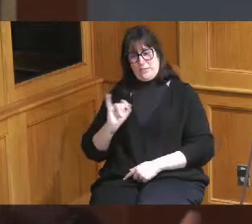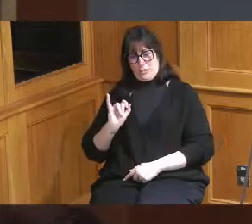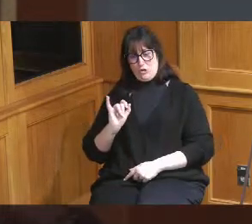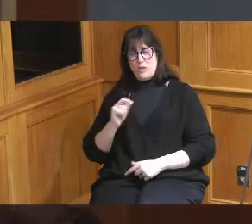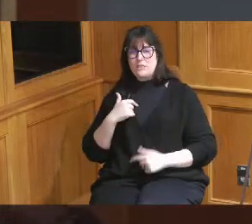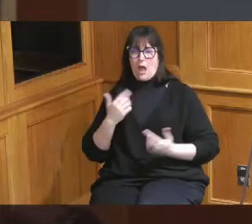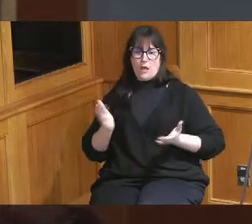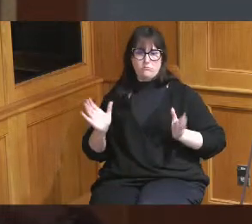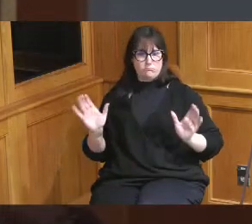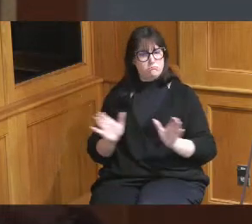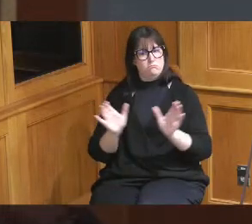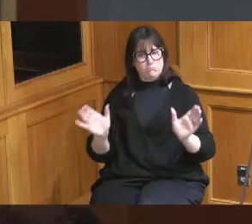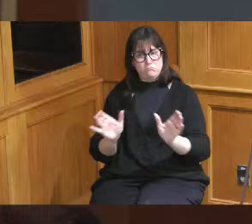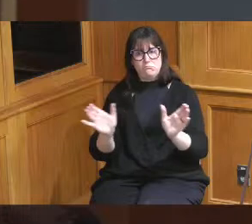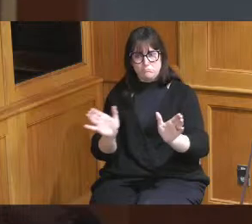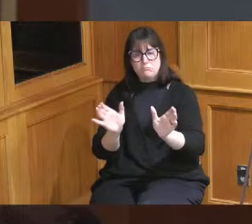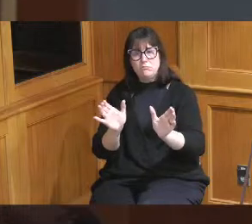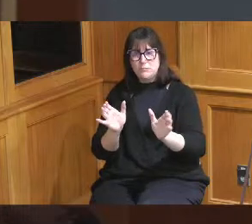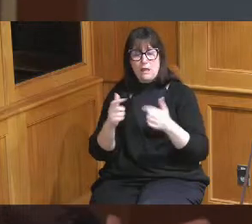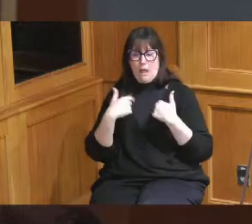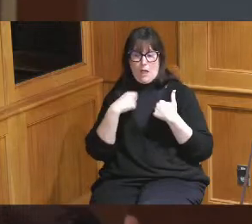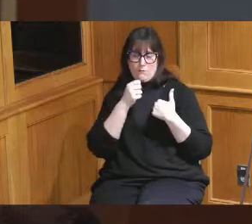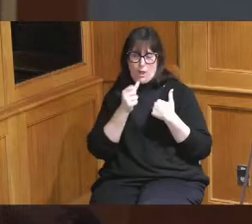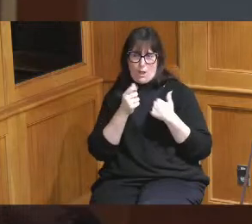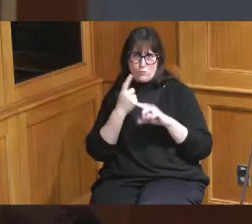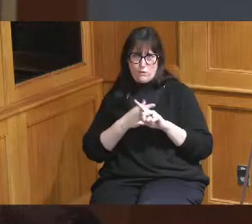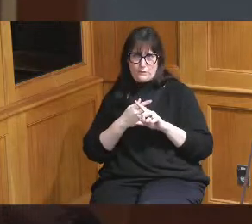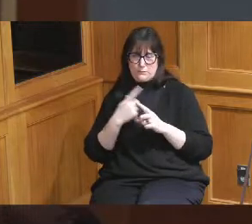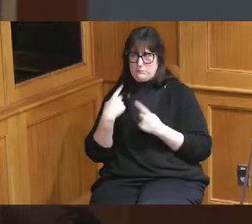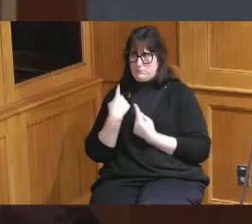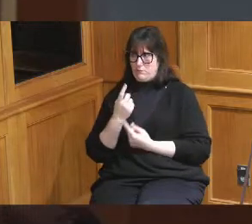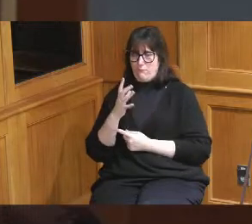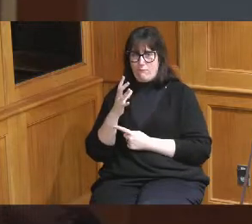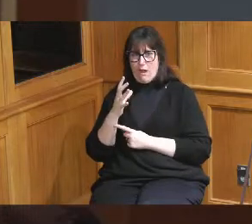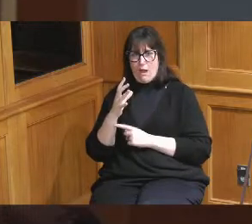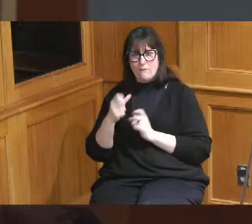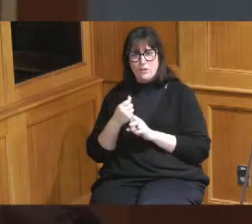had renters in in in about five years but it was you can get it for $1 a month five years ago it's